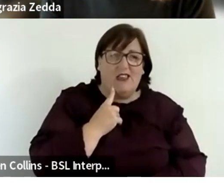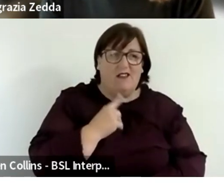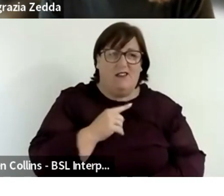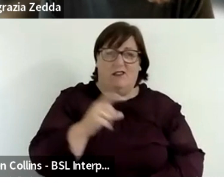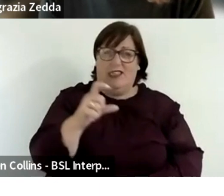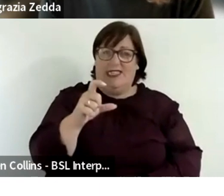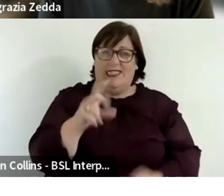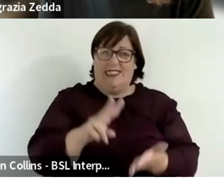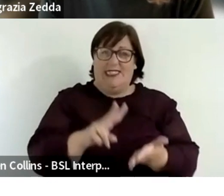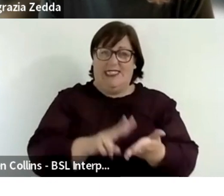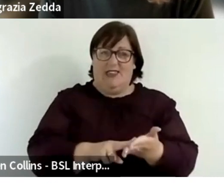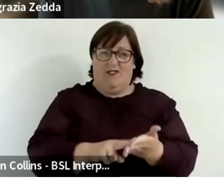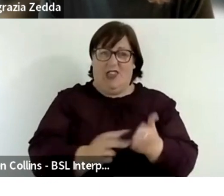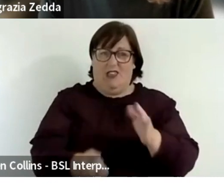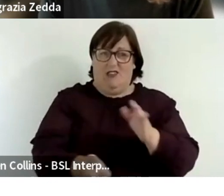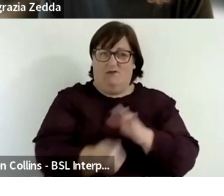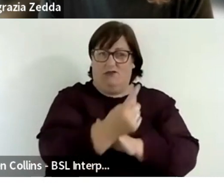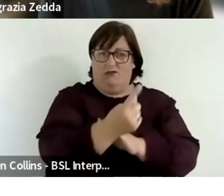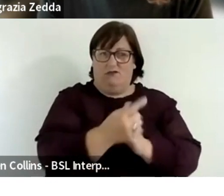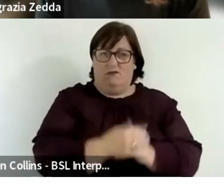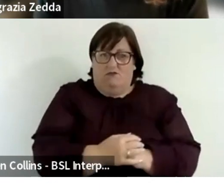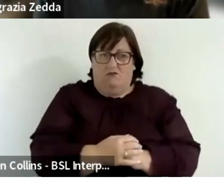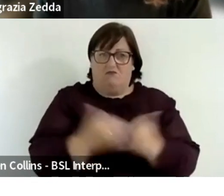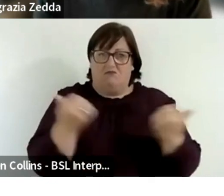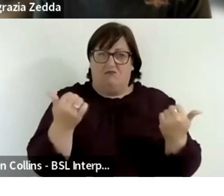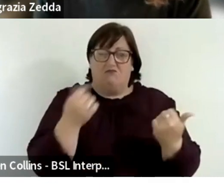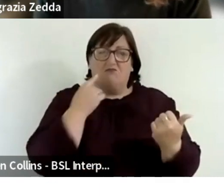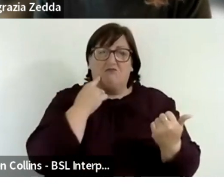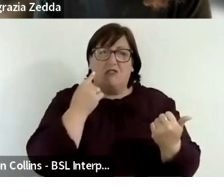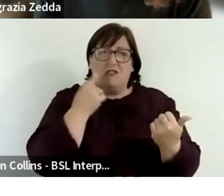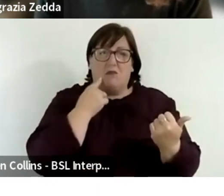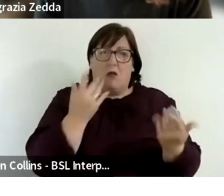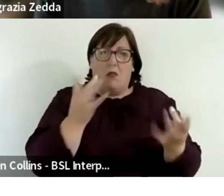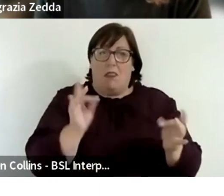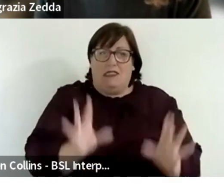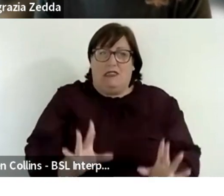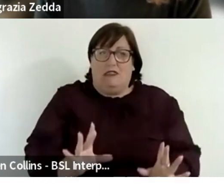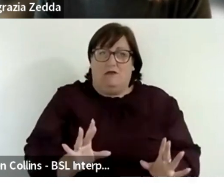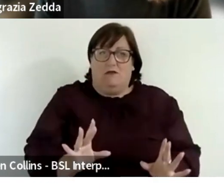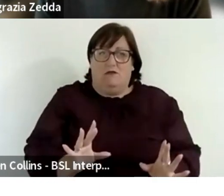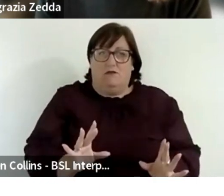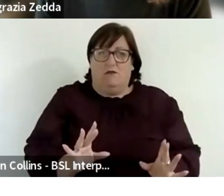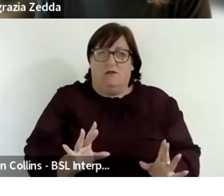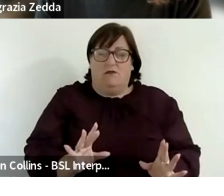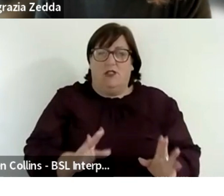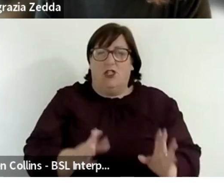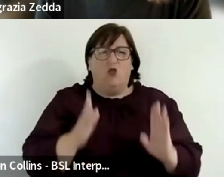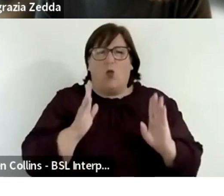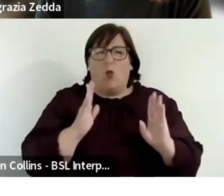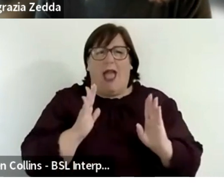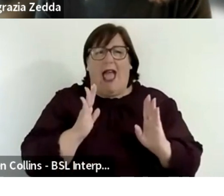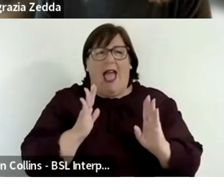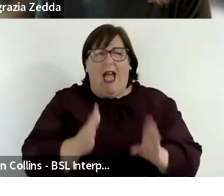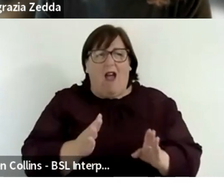You don't have to go through a job application.